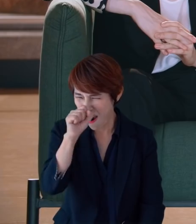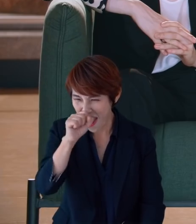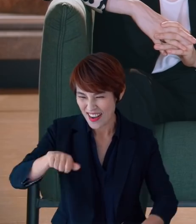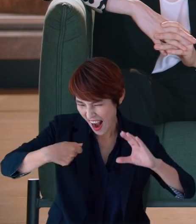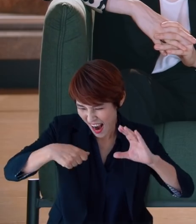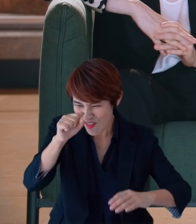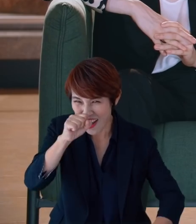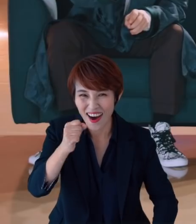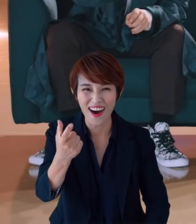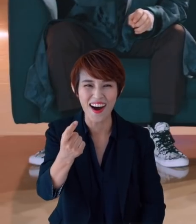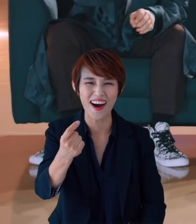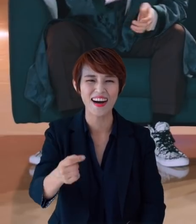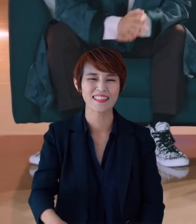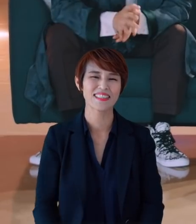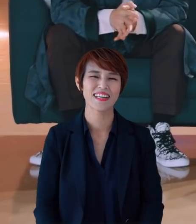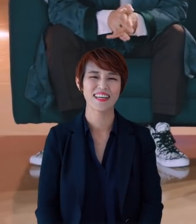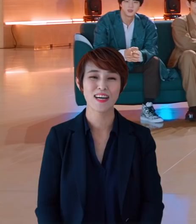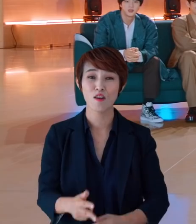Jimin: It was so good. Jin: This was the last filming location, right?